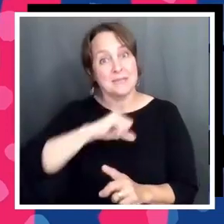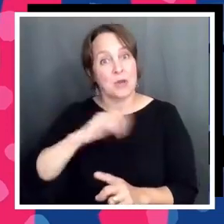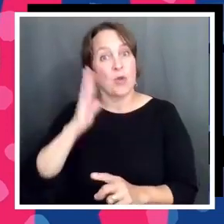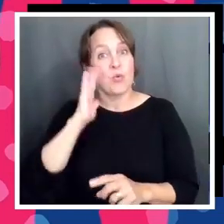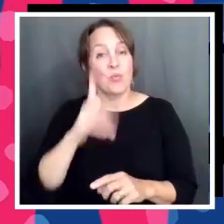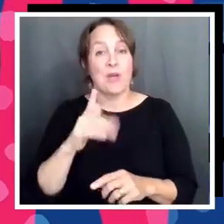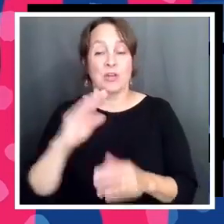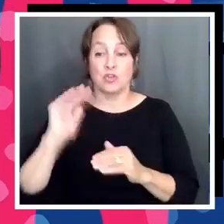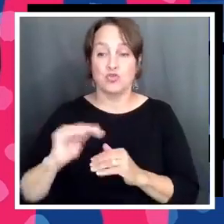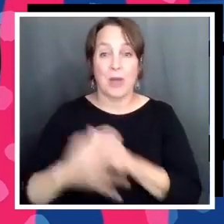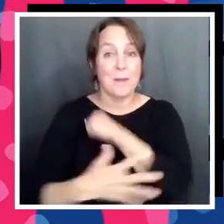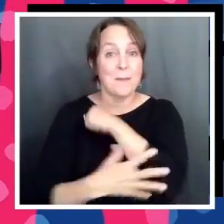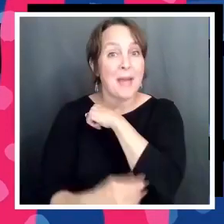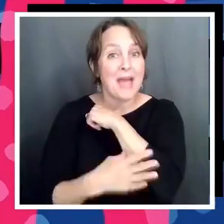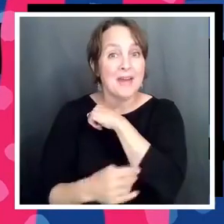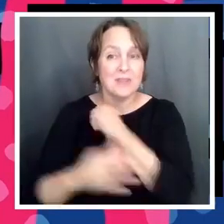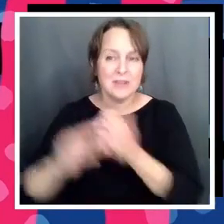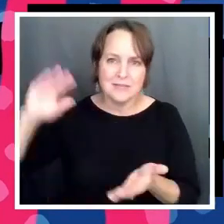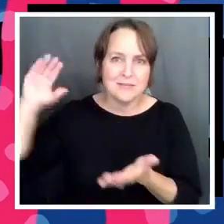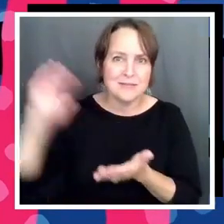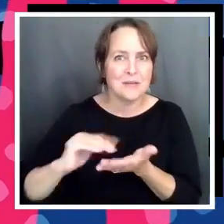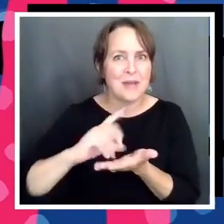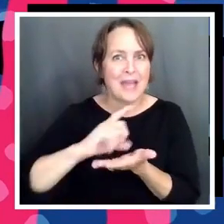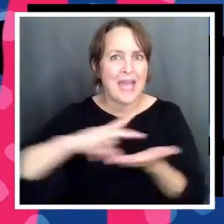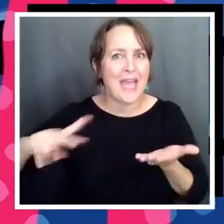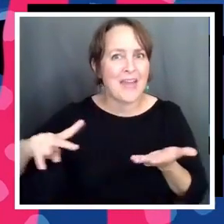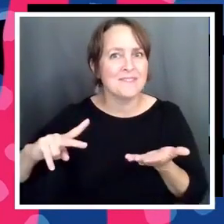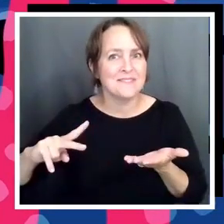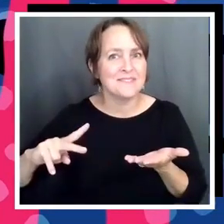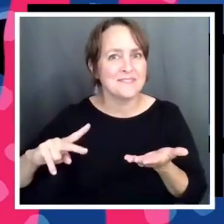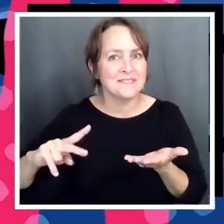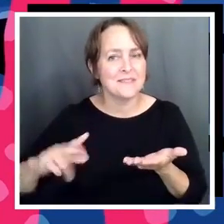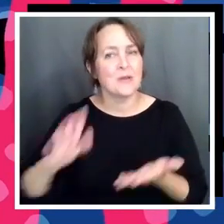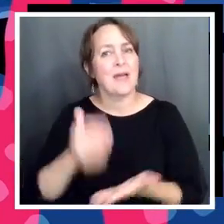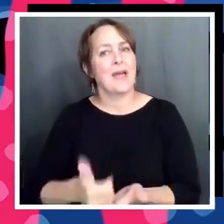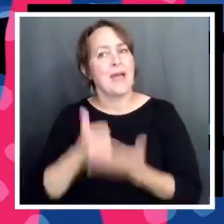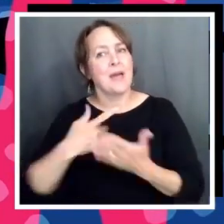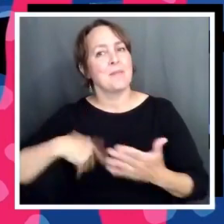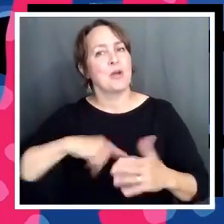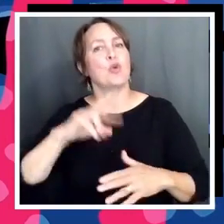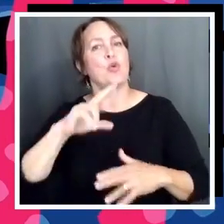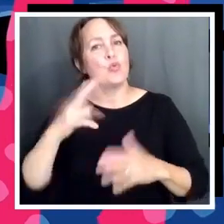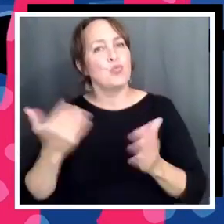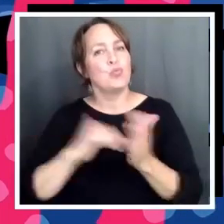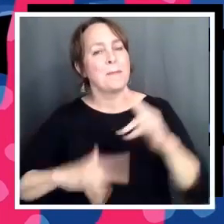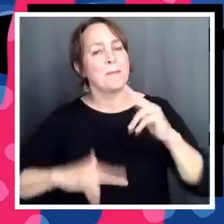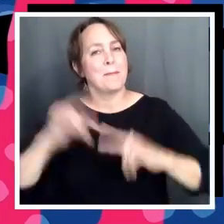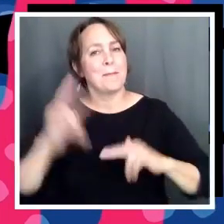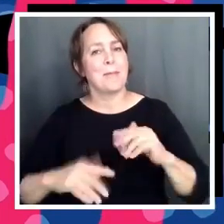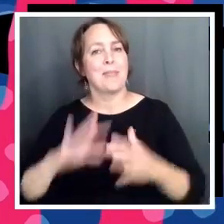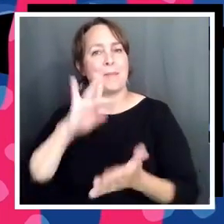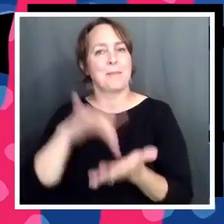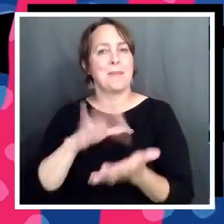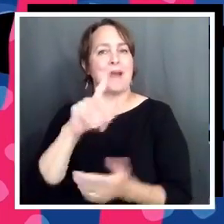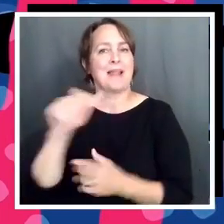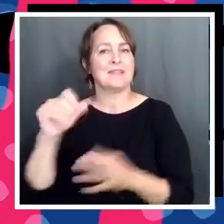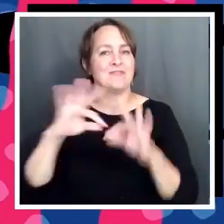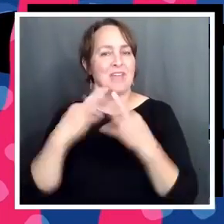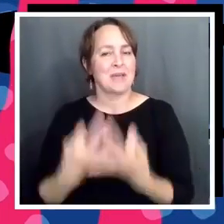EDUCATION AND FUTURE OF F R ECECOMOMY T TOOMPMPORNTNT TO MISS. THE PERMIT CHILD TAX CREDIT